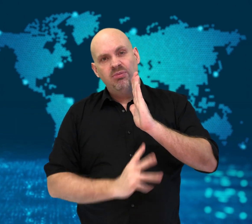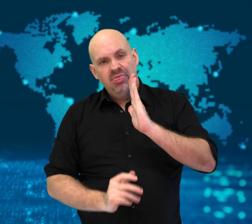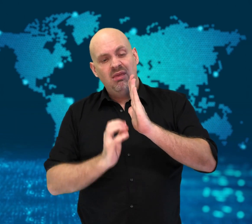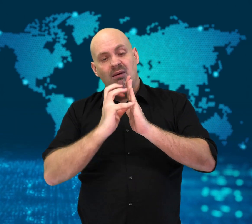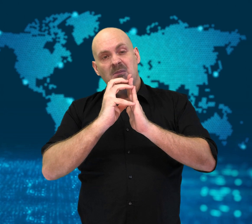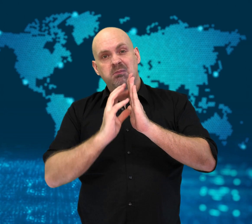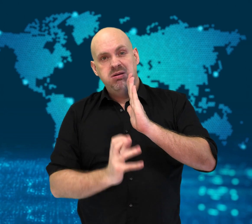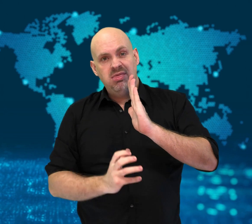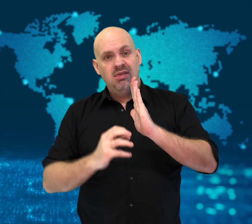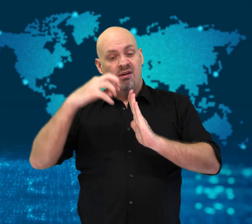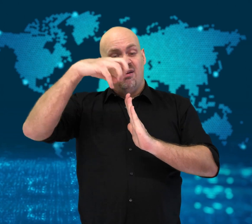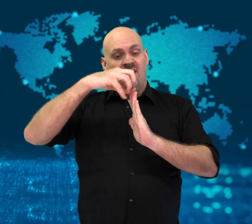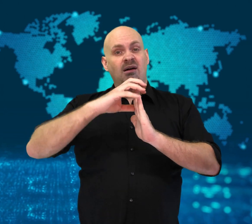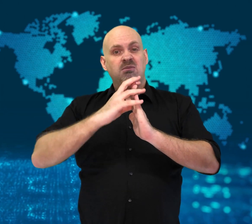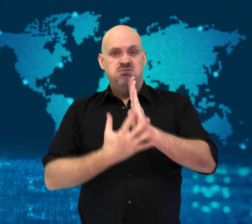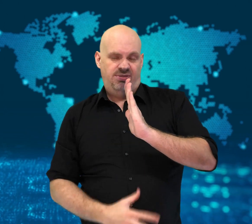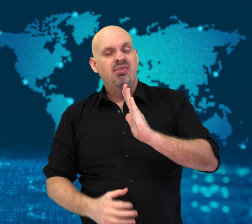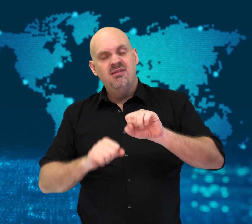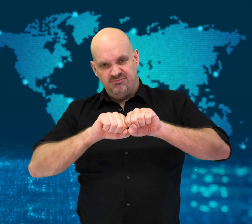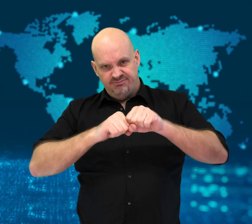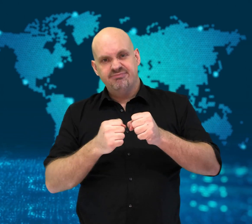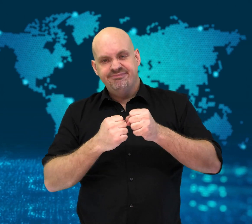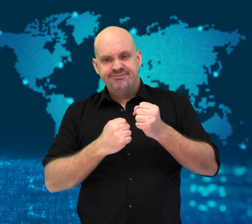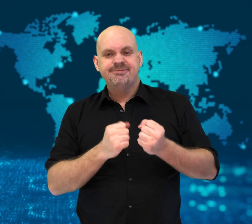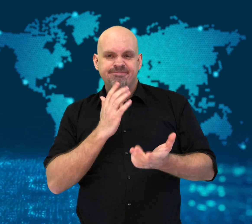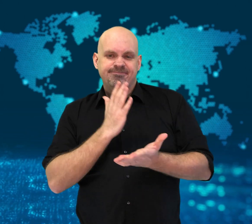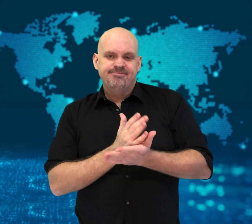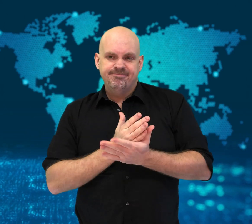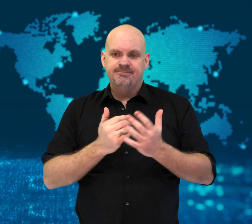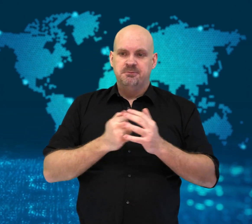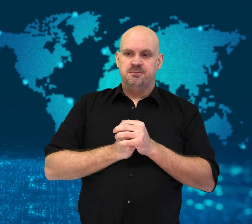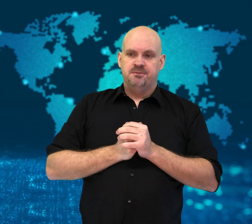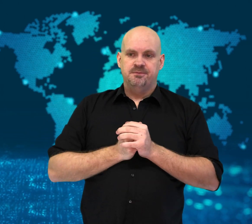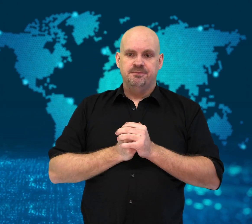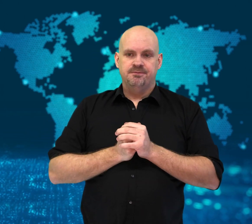which seems to be coastal erosion.